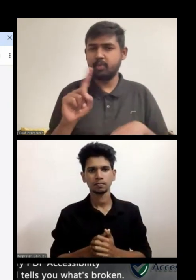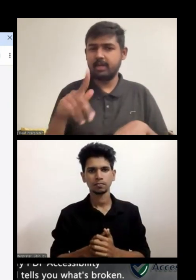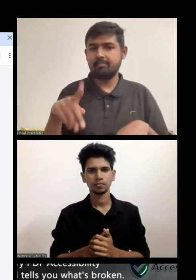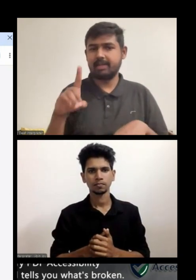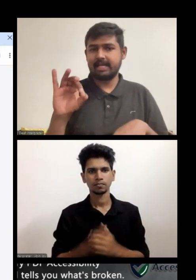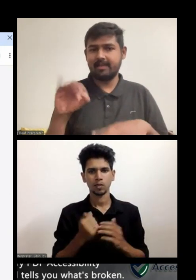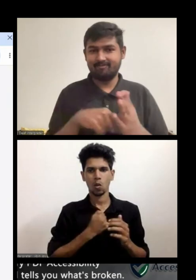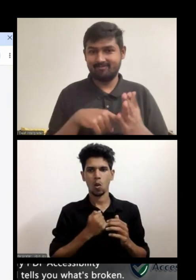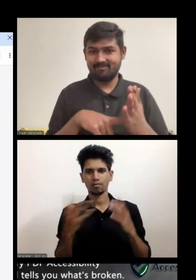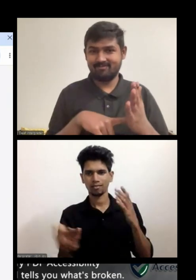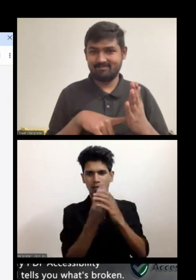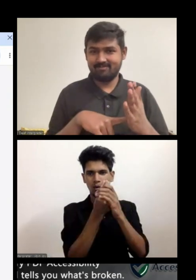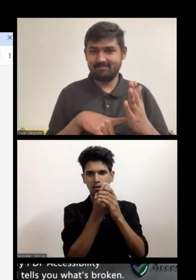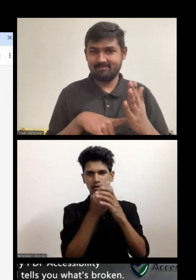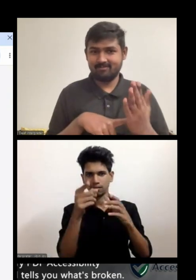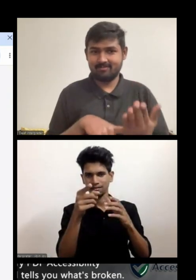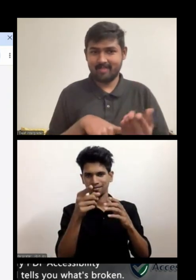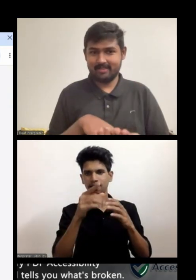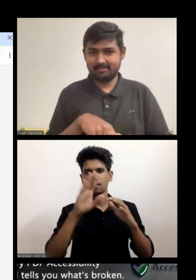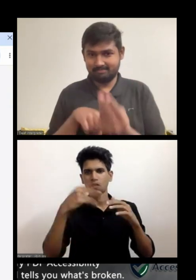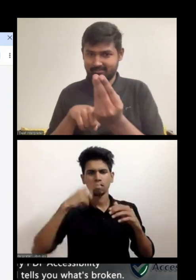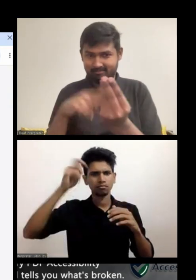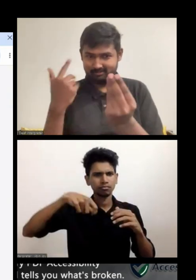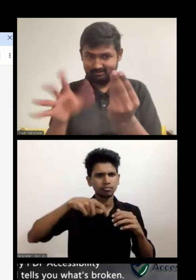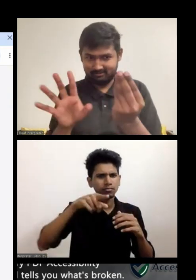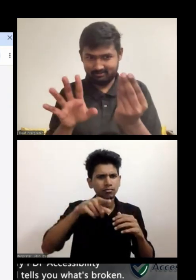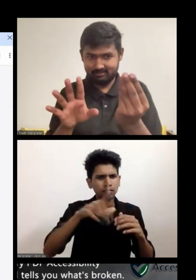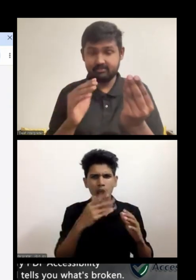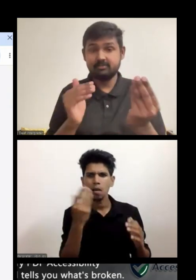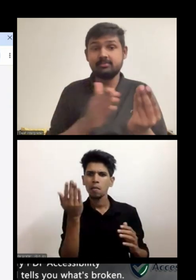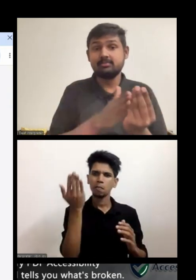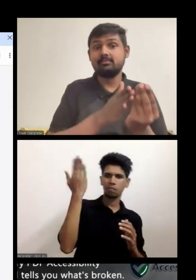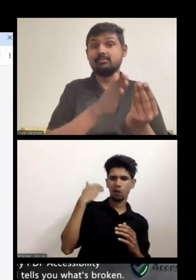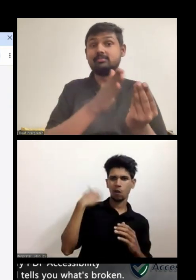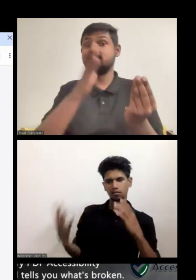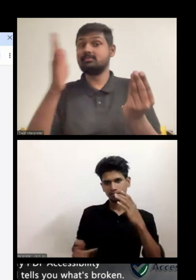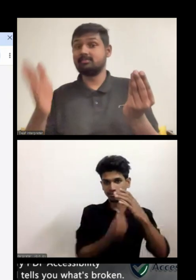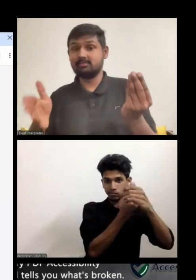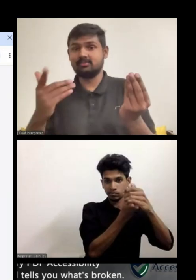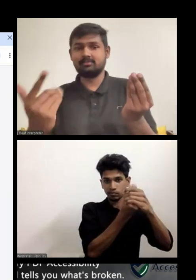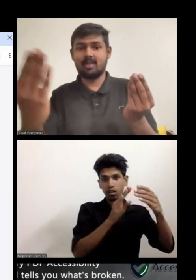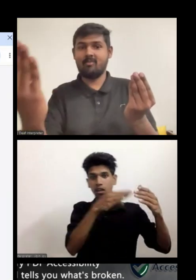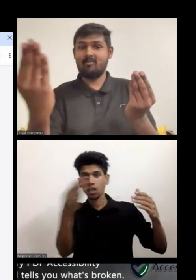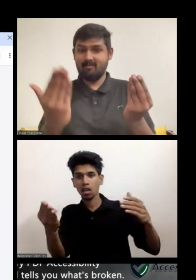You can see it provides before and after comparison. Document structure was not proper. Tagging was not done.